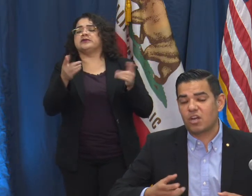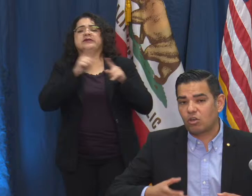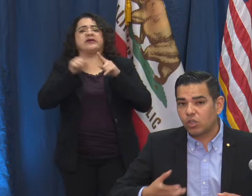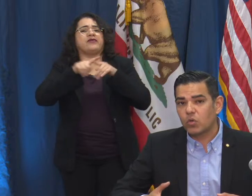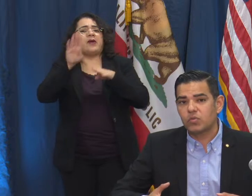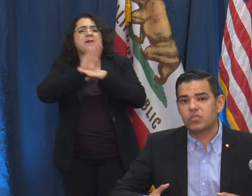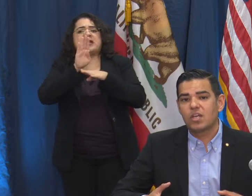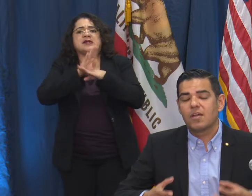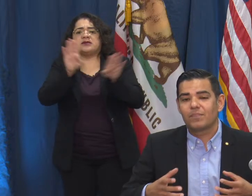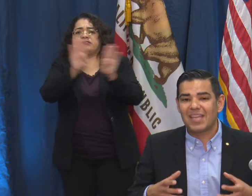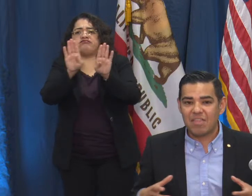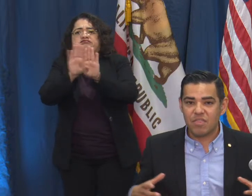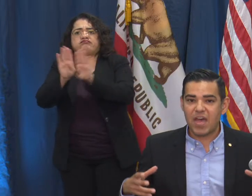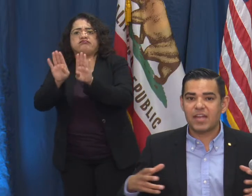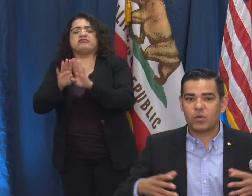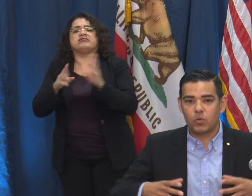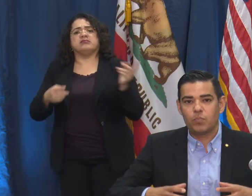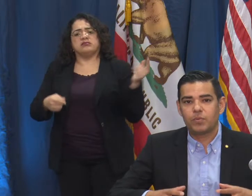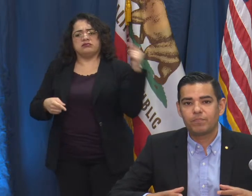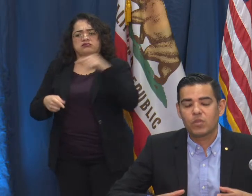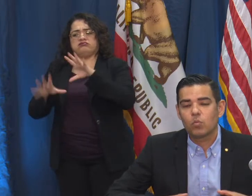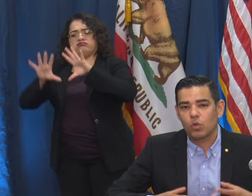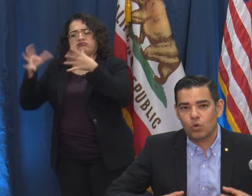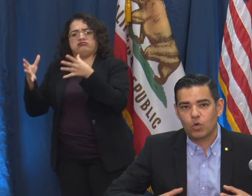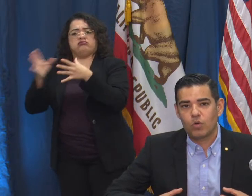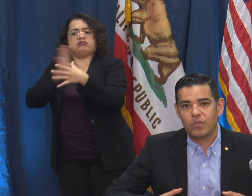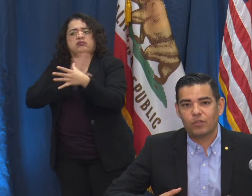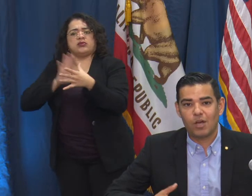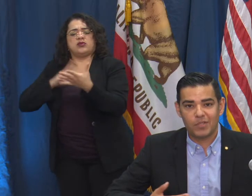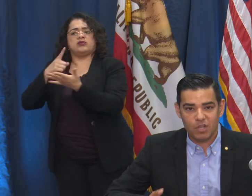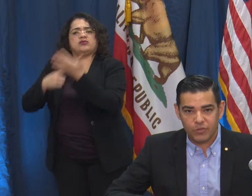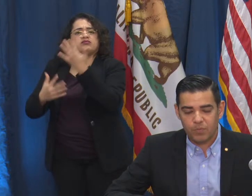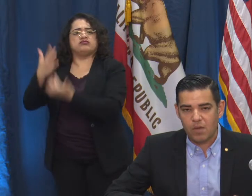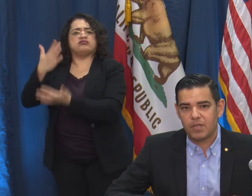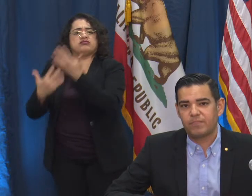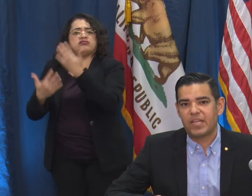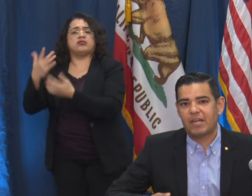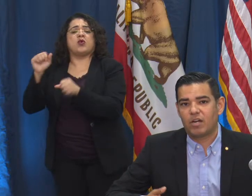are closed, and that group will work with the Long Beach Health Department and our